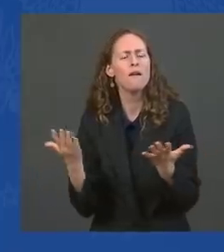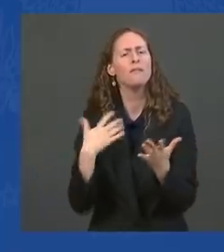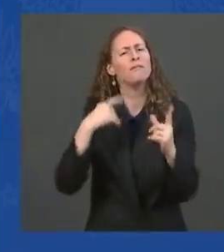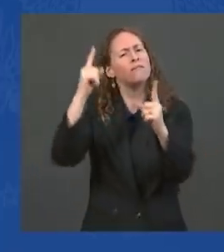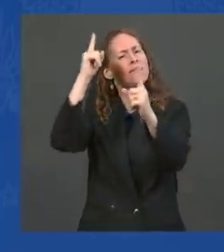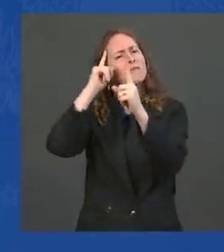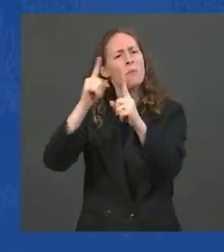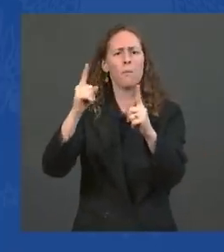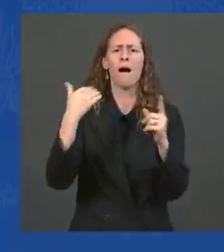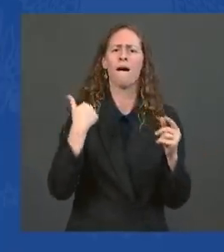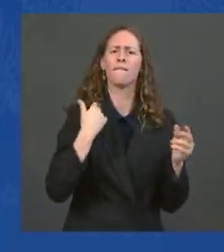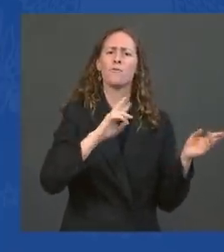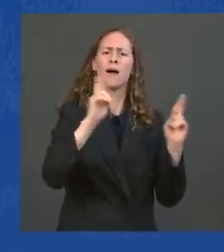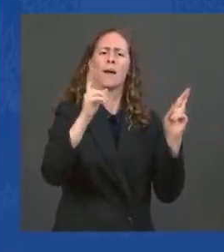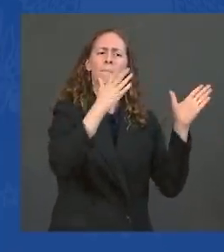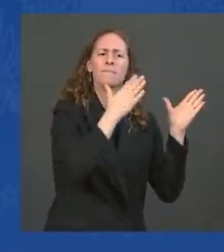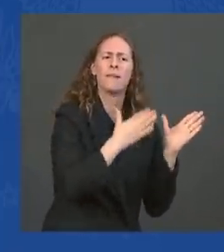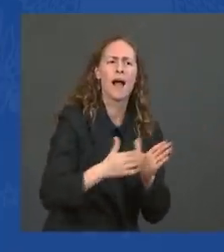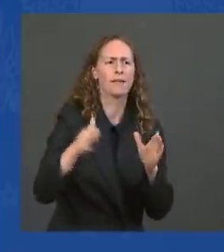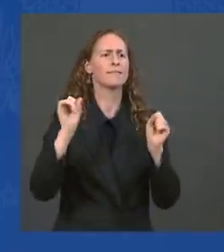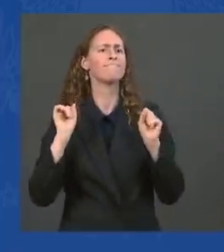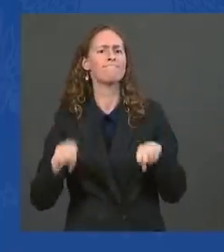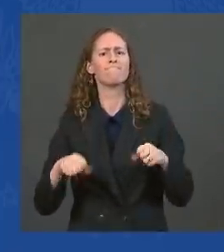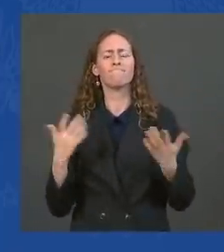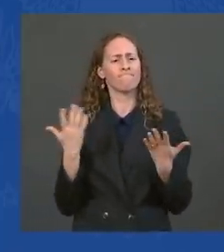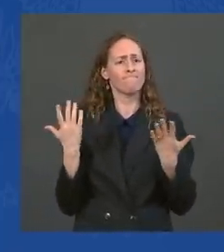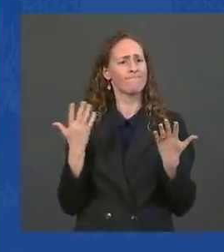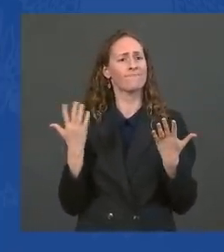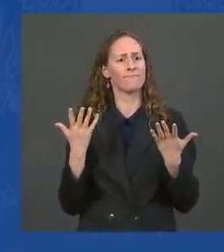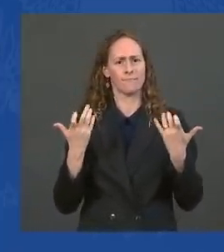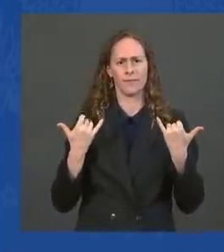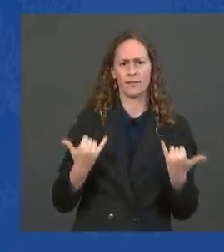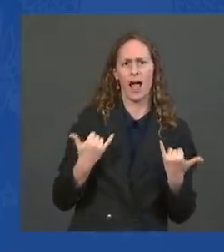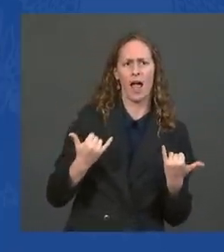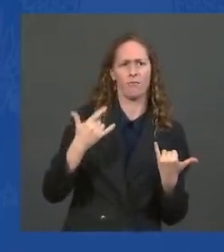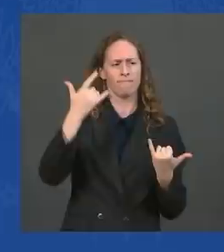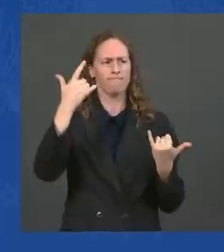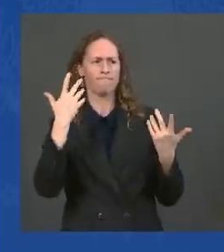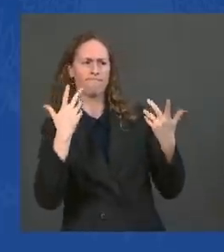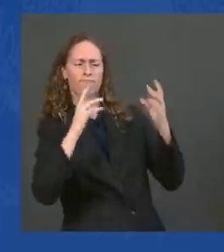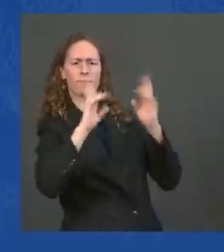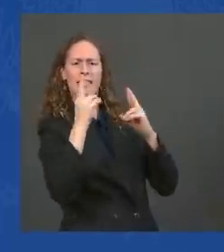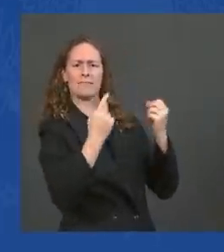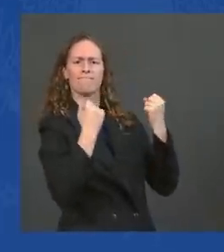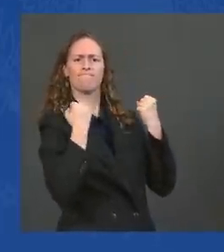the most modern capabilities we need -- to maneuver and defend against rapidly evolving threats.